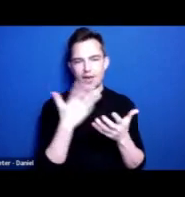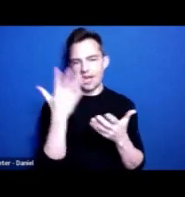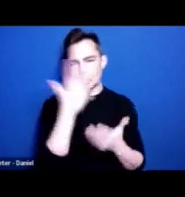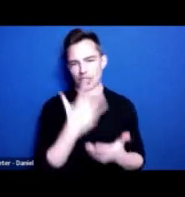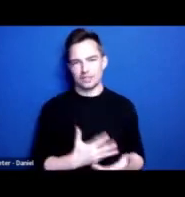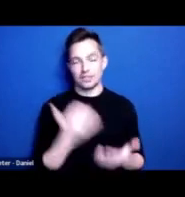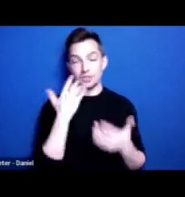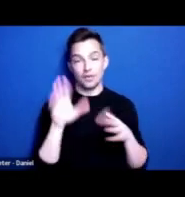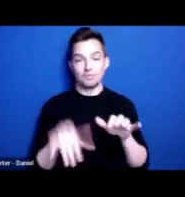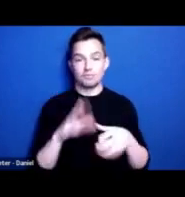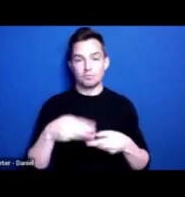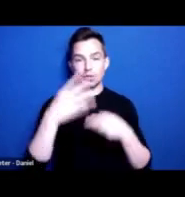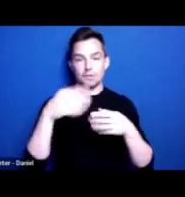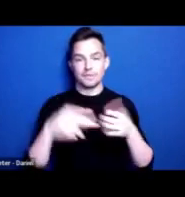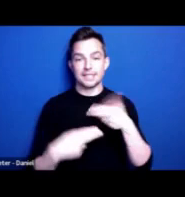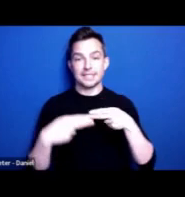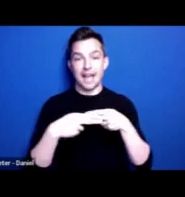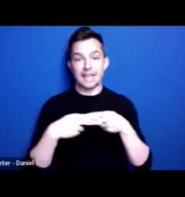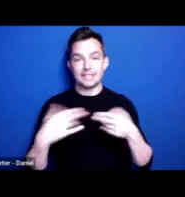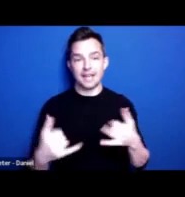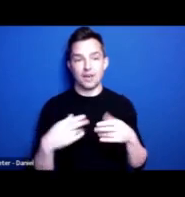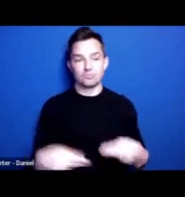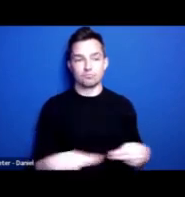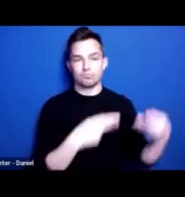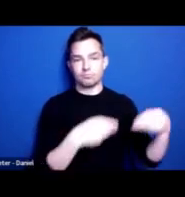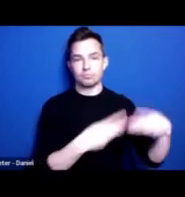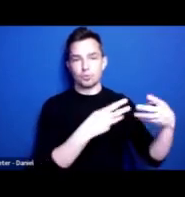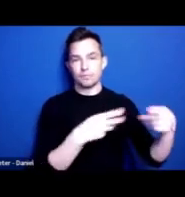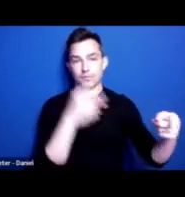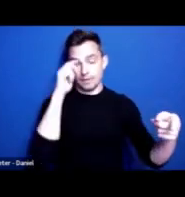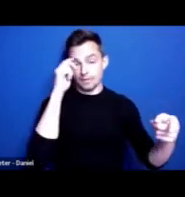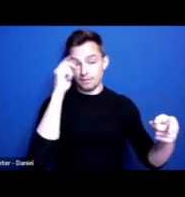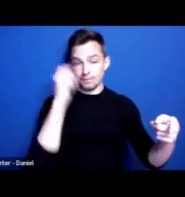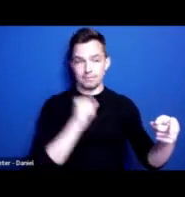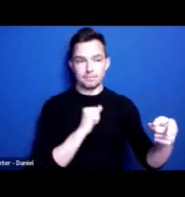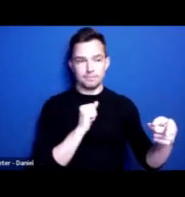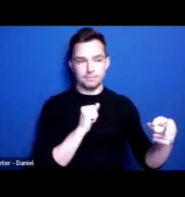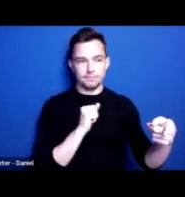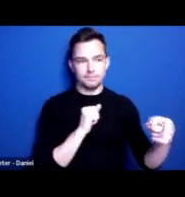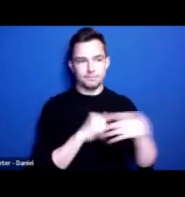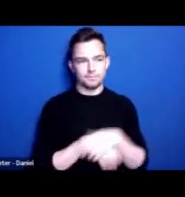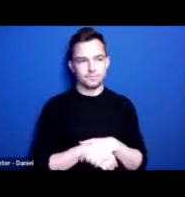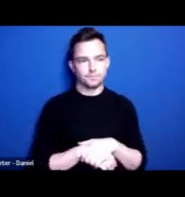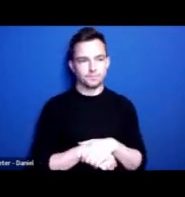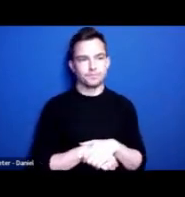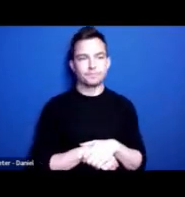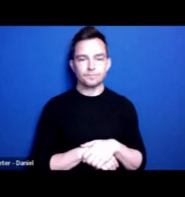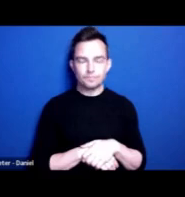pull up the slides that I share with you guys. Okay, so this is